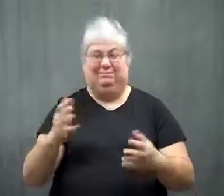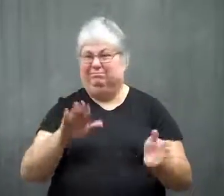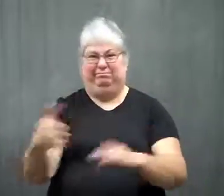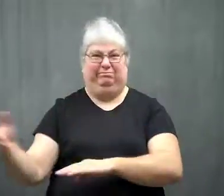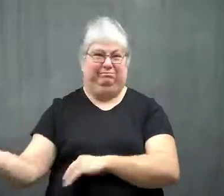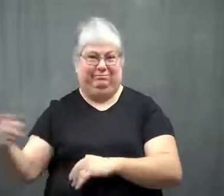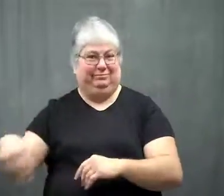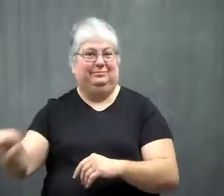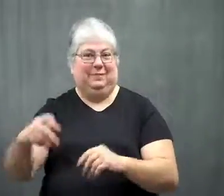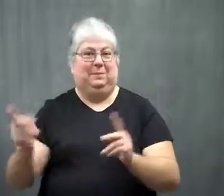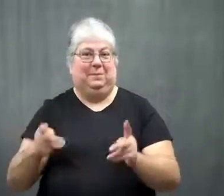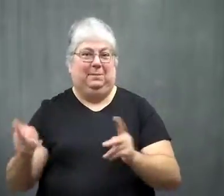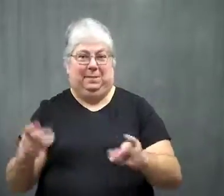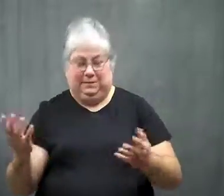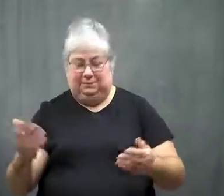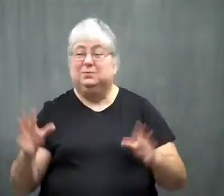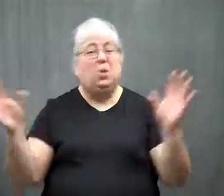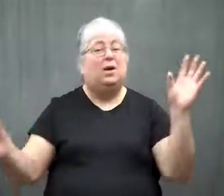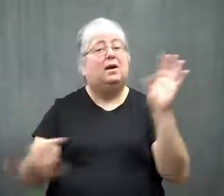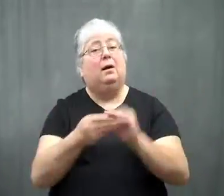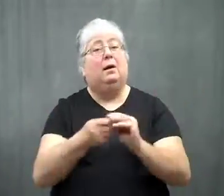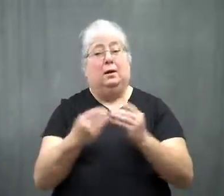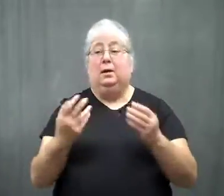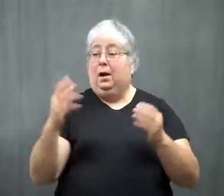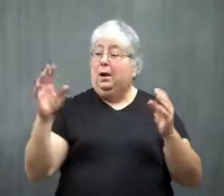Everyone aboard was killed.